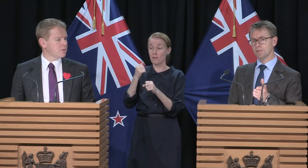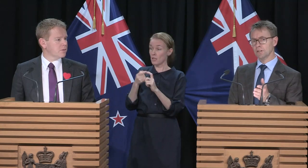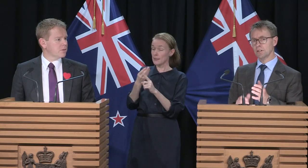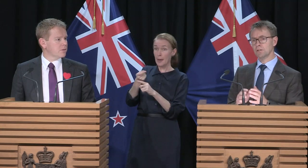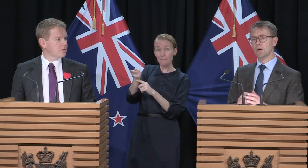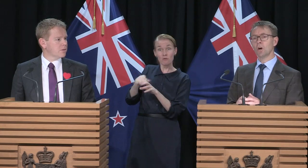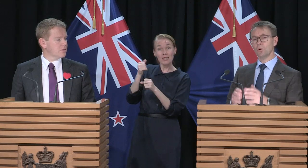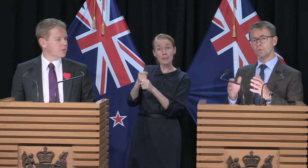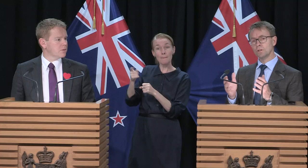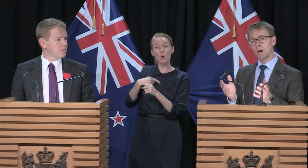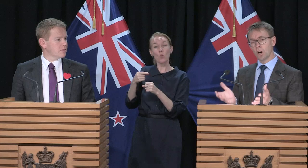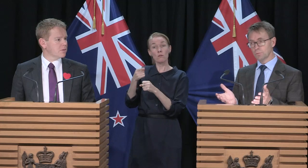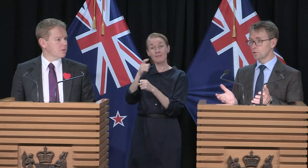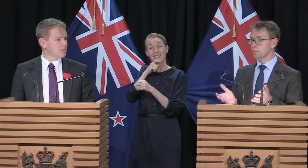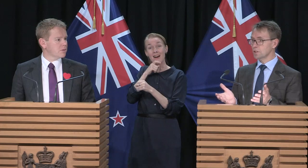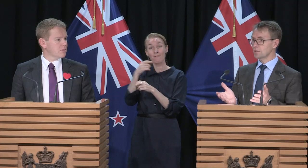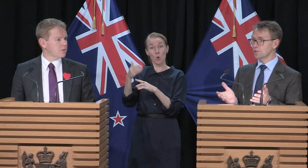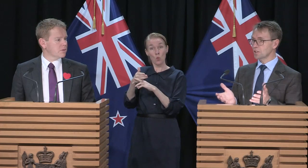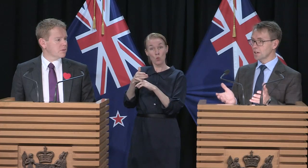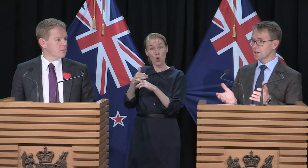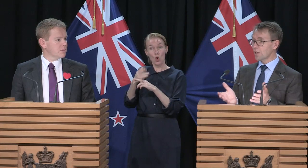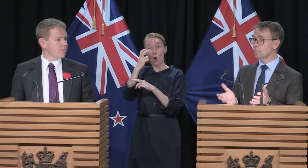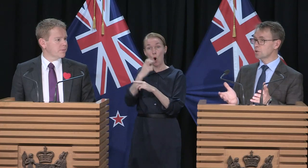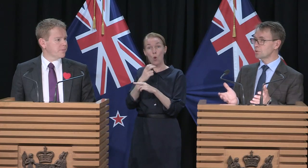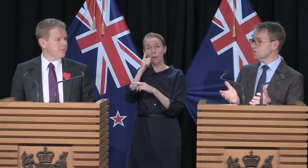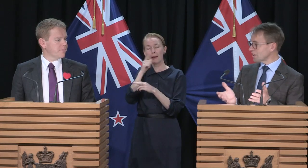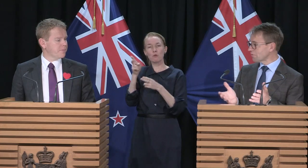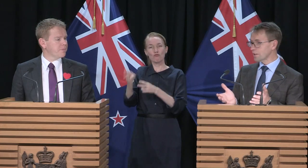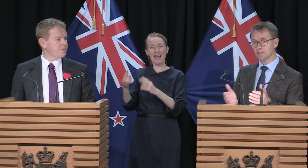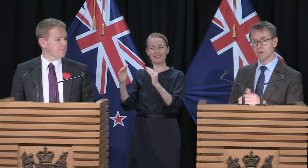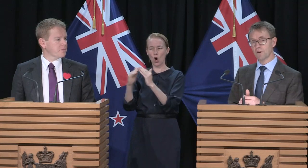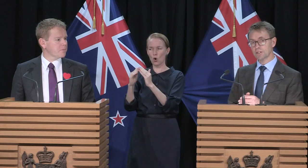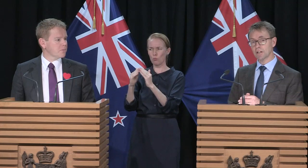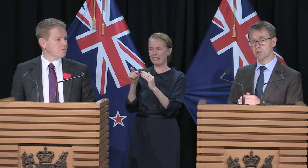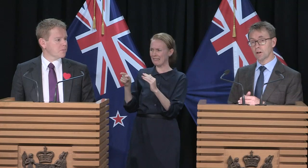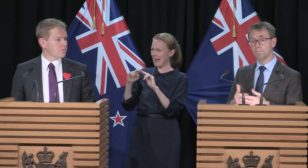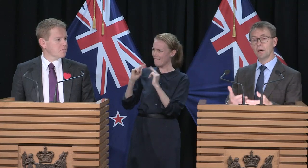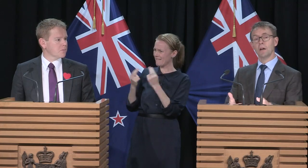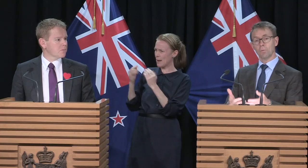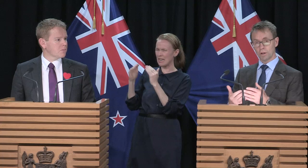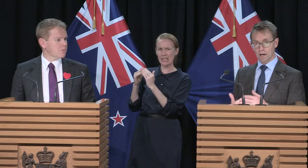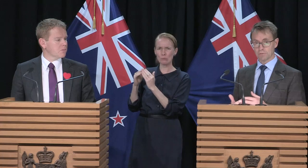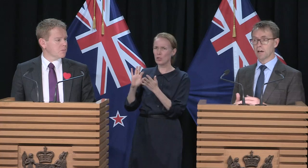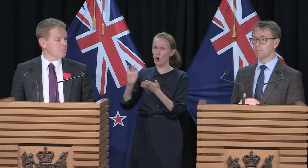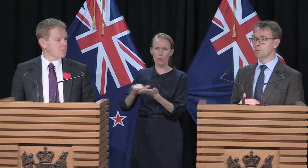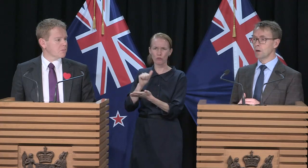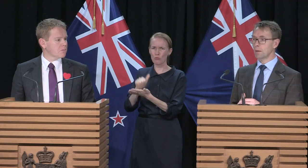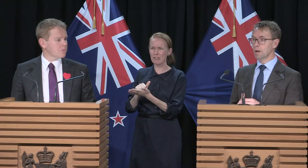who were cases and who, for example, were workers in our aged residential care facilities whose home